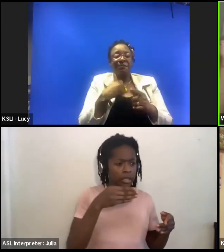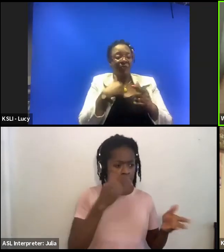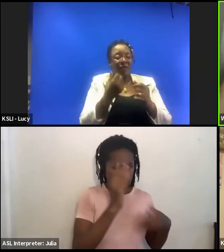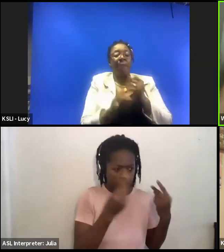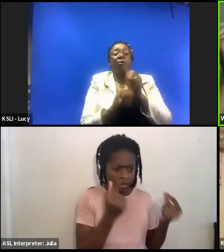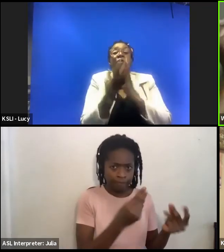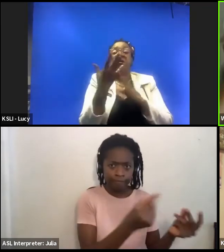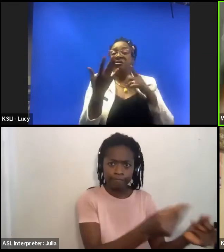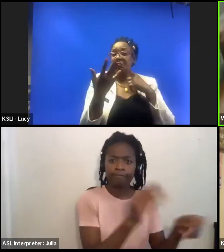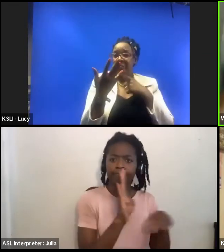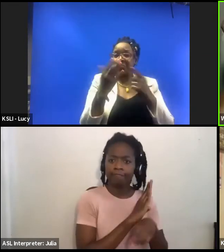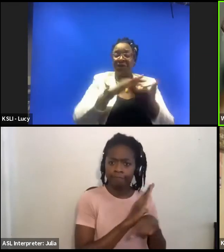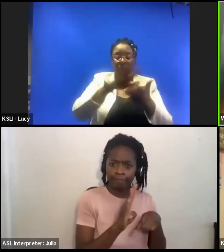So sometimes people are like